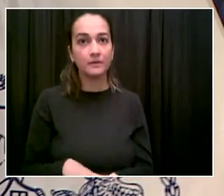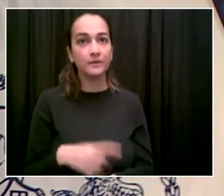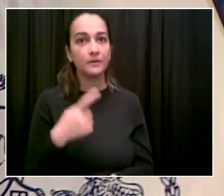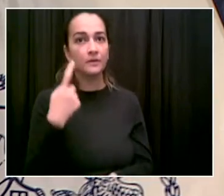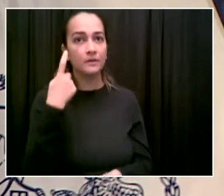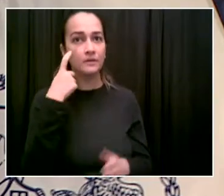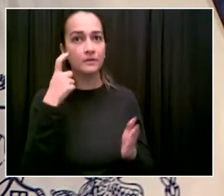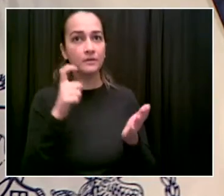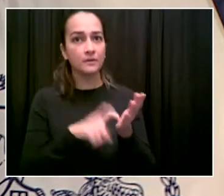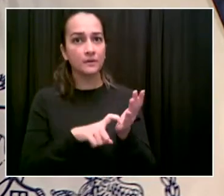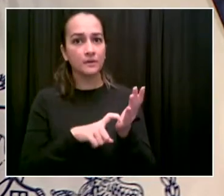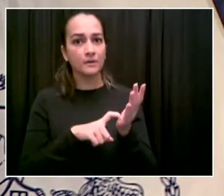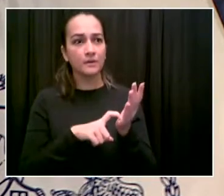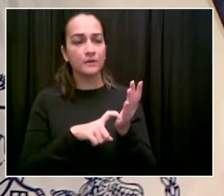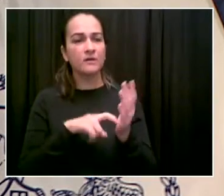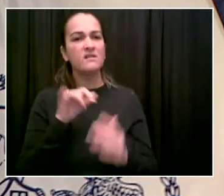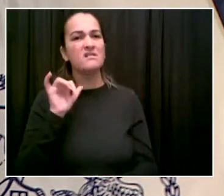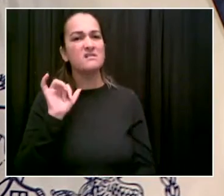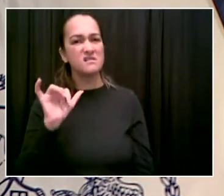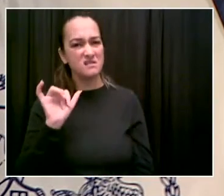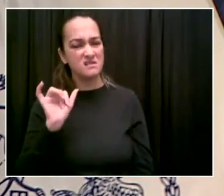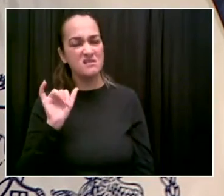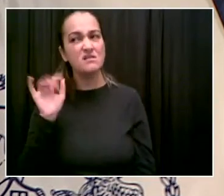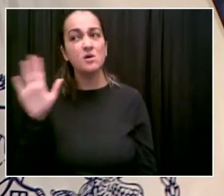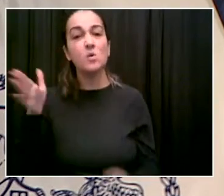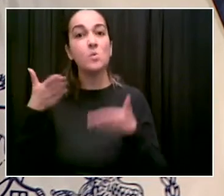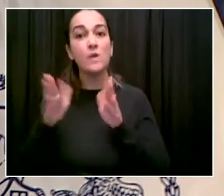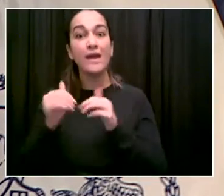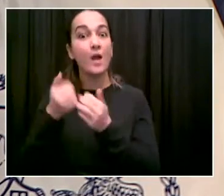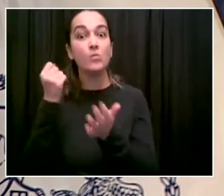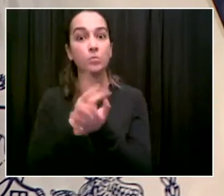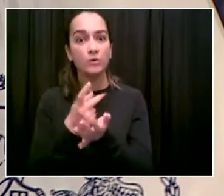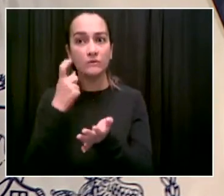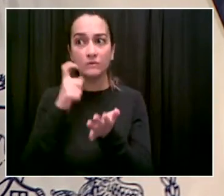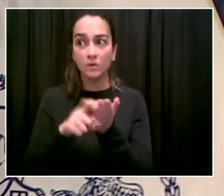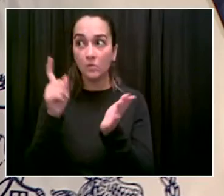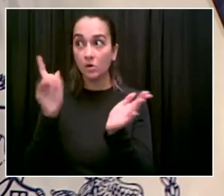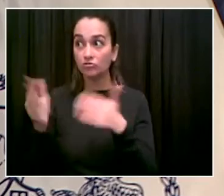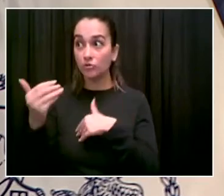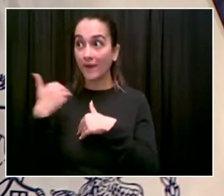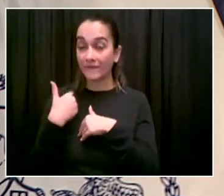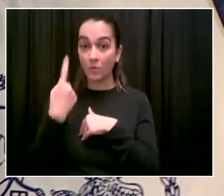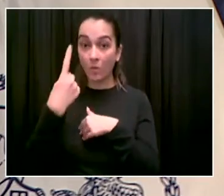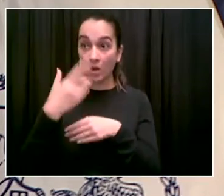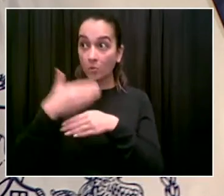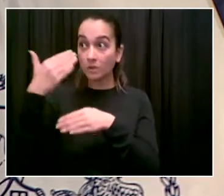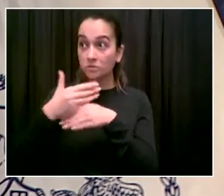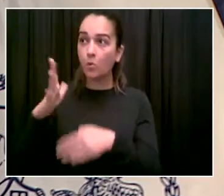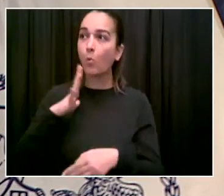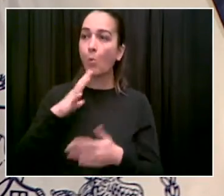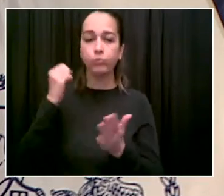WINDOW. EXPERTS SAY THAT DOES NOT PROVIDE A RELIALEB SRCOUE OF VENTILATION.